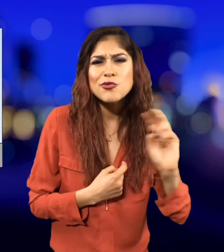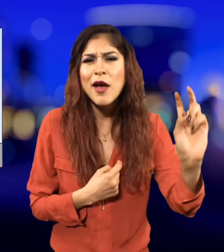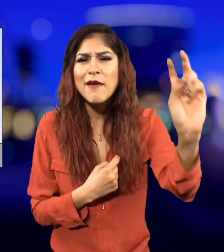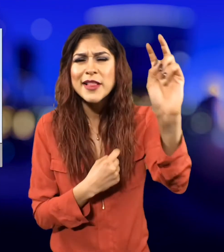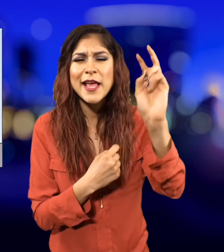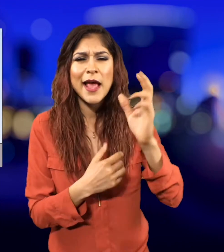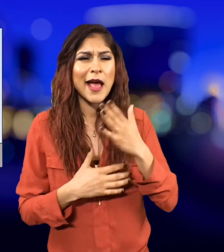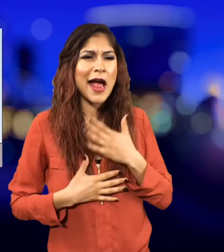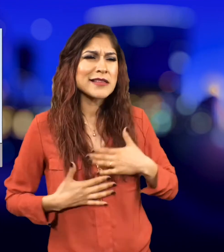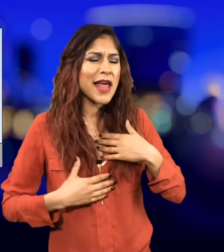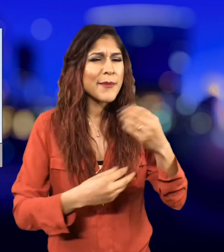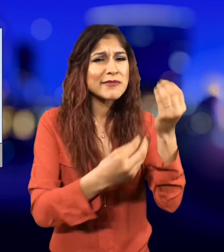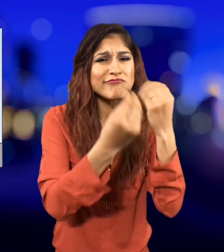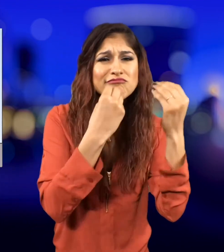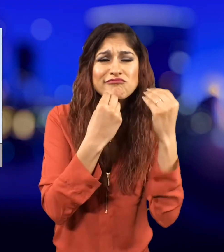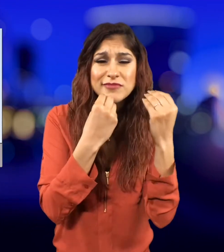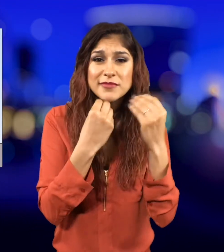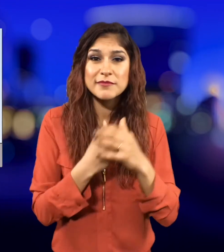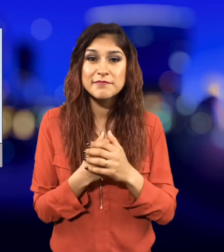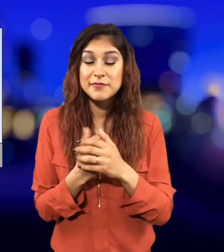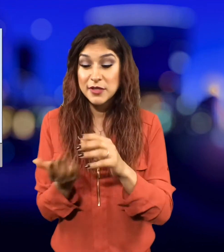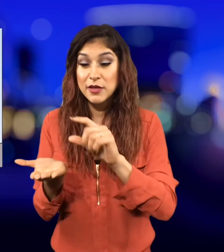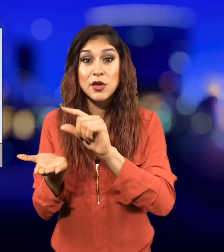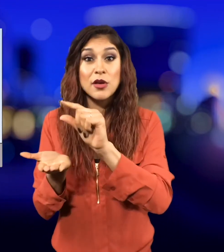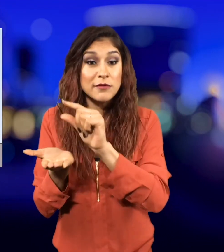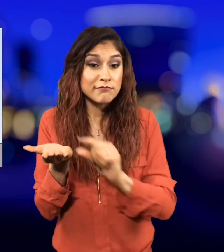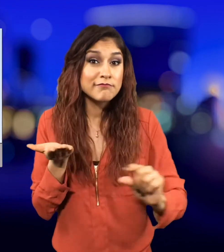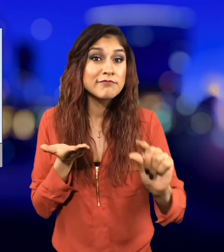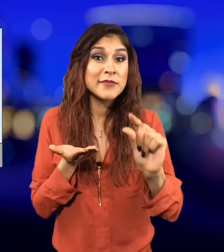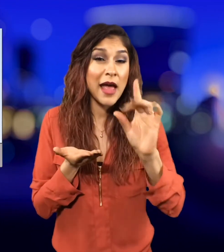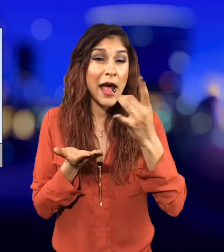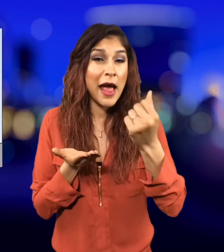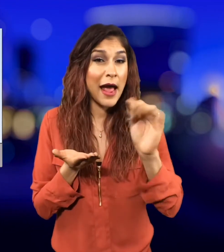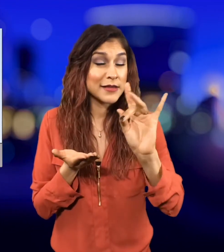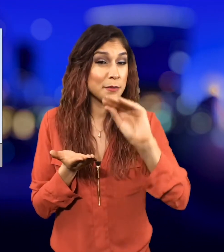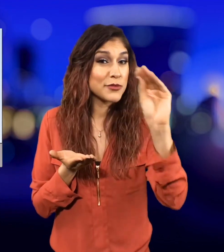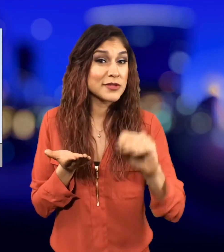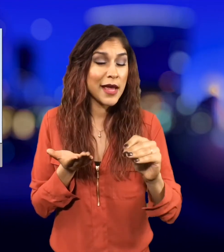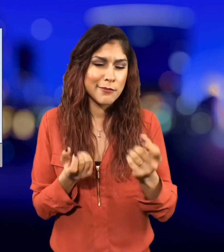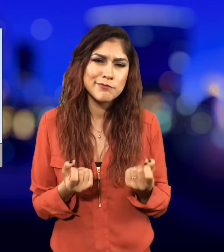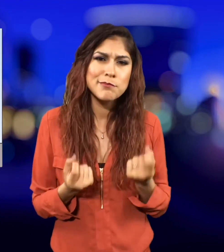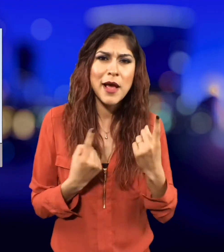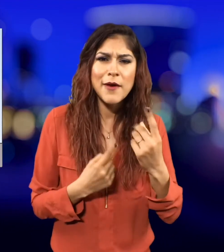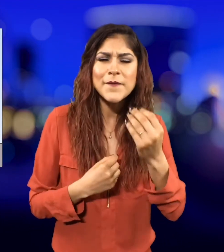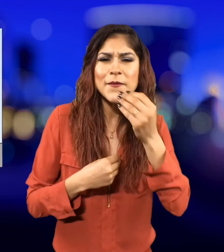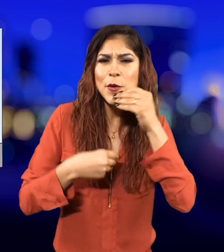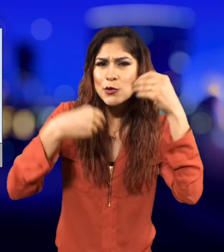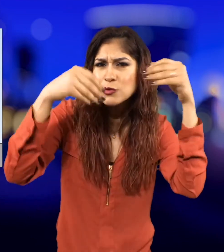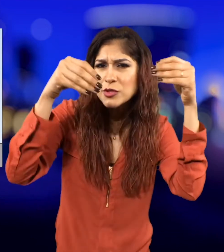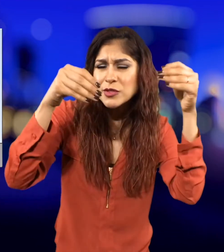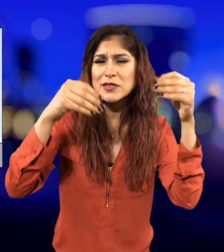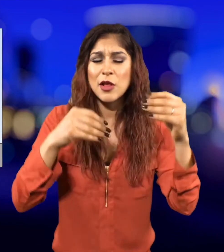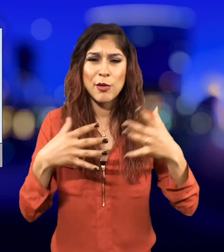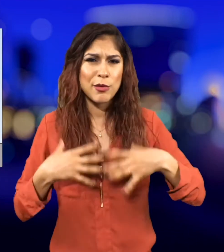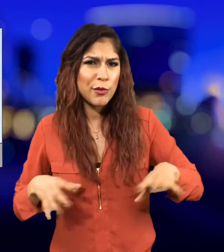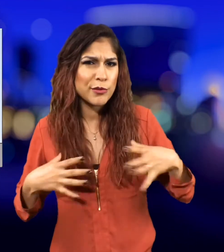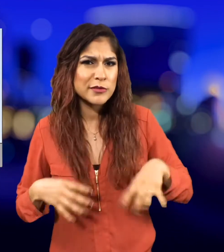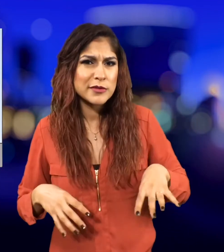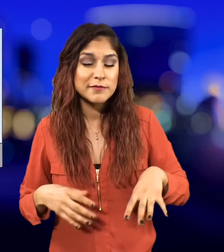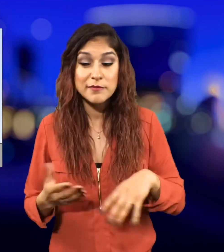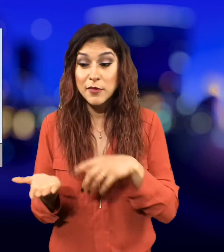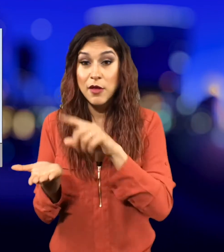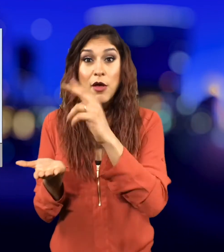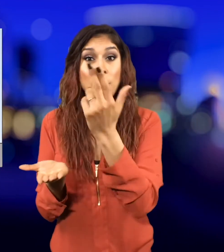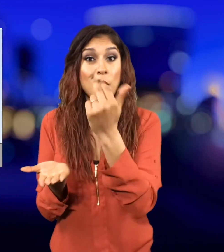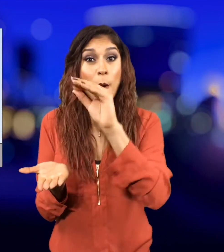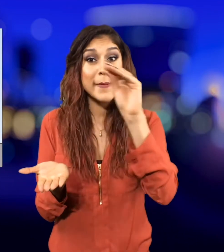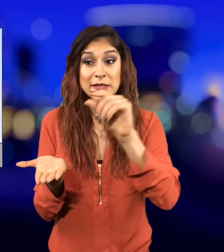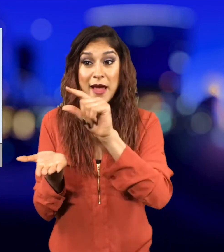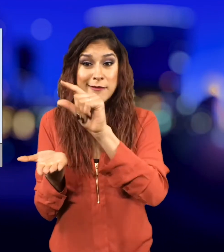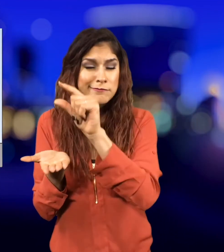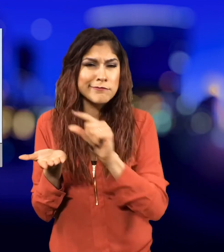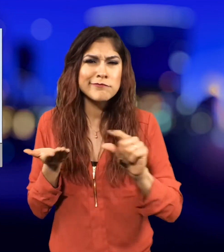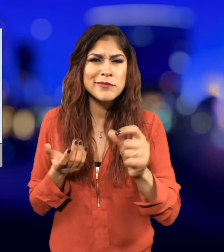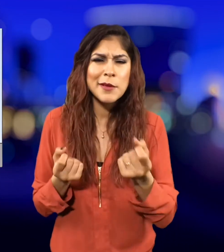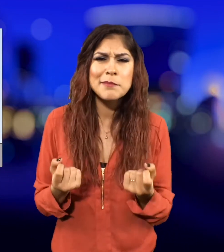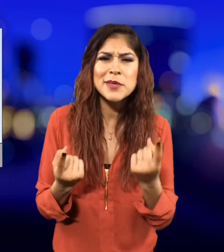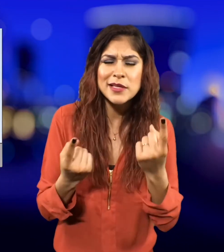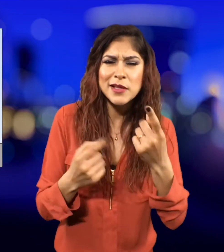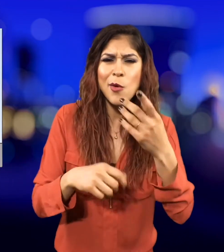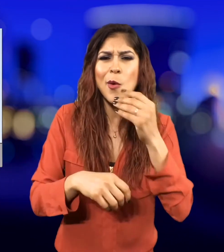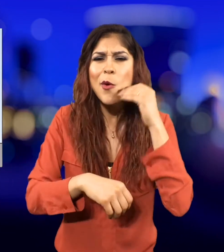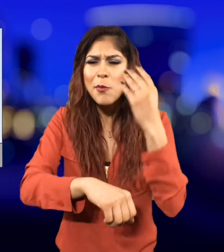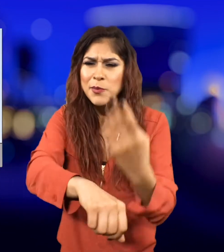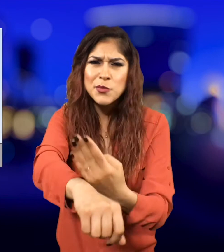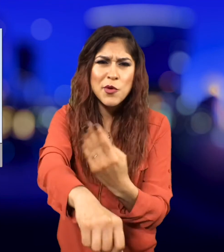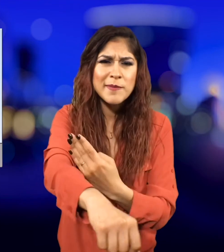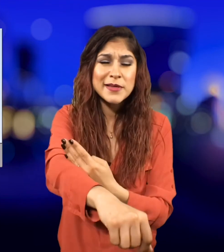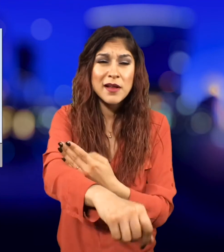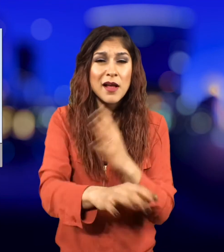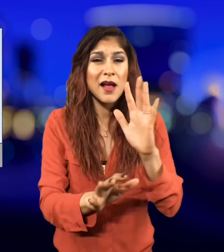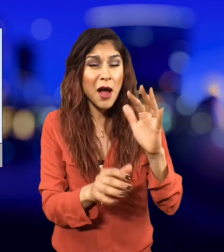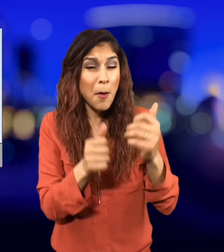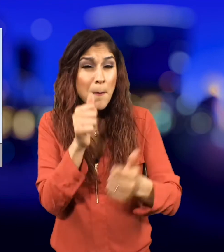entertainment, 18% towards things like groceries and clothing and 13% on home improvements.